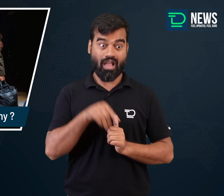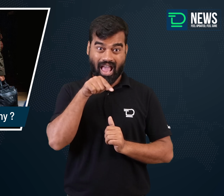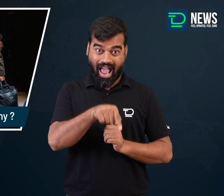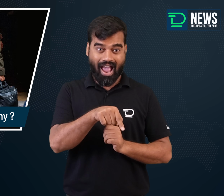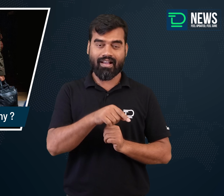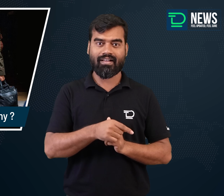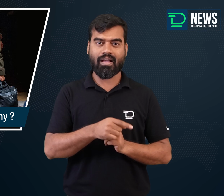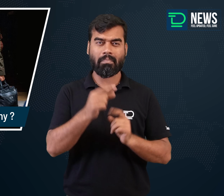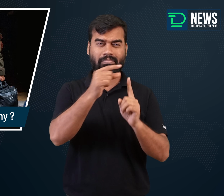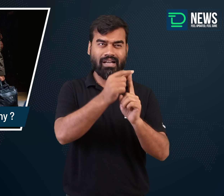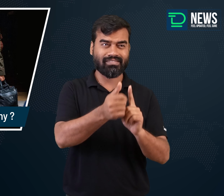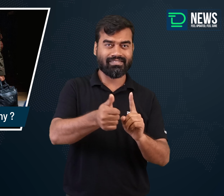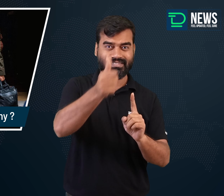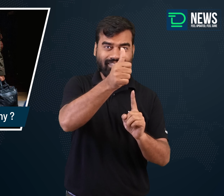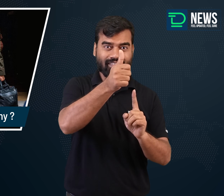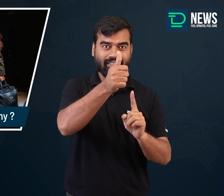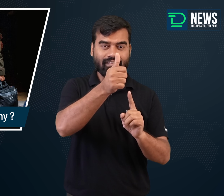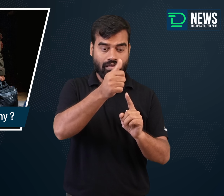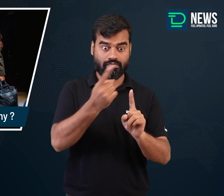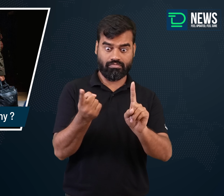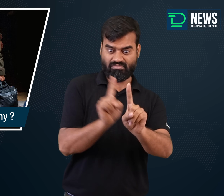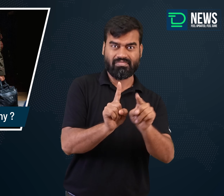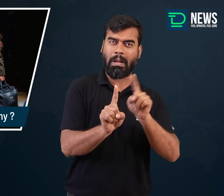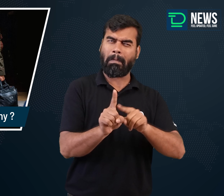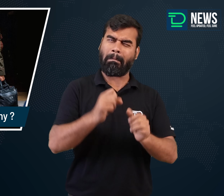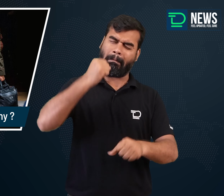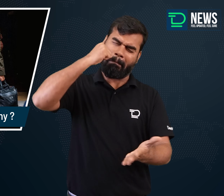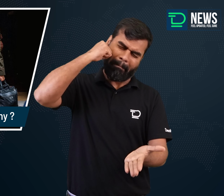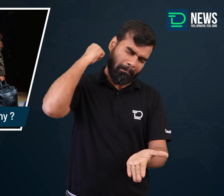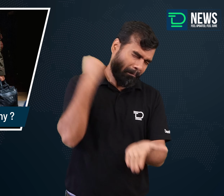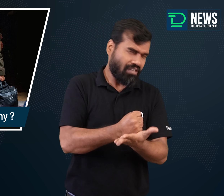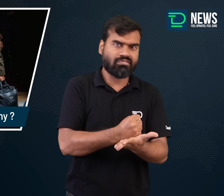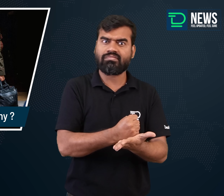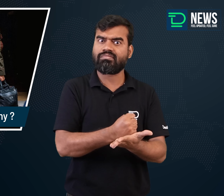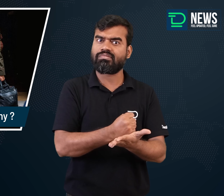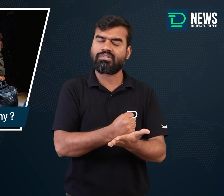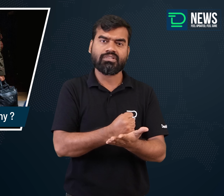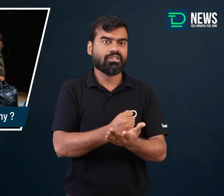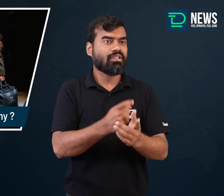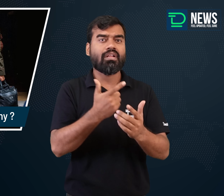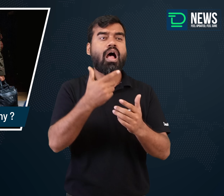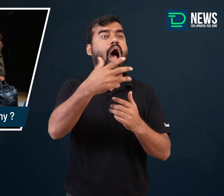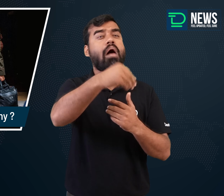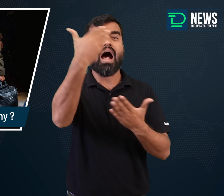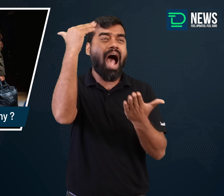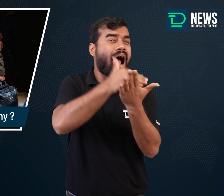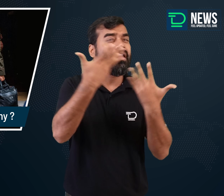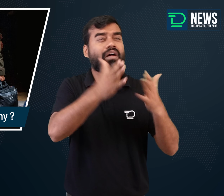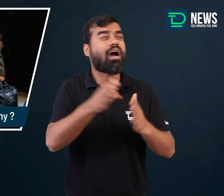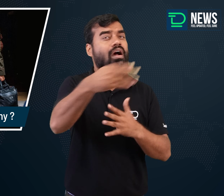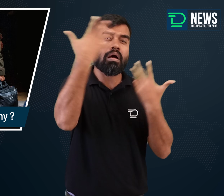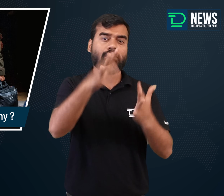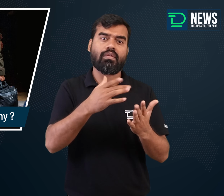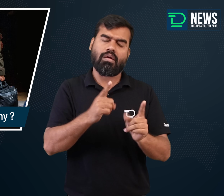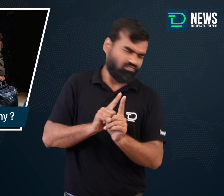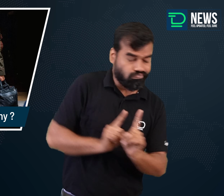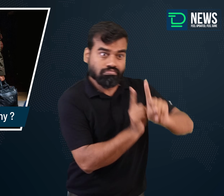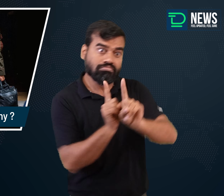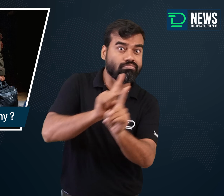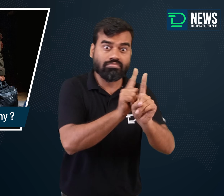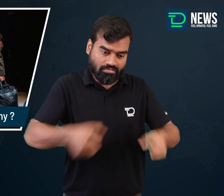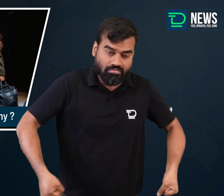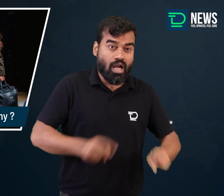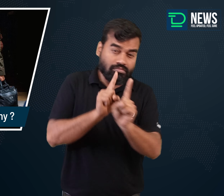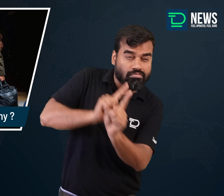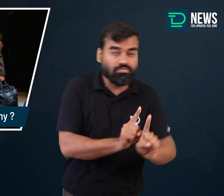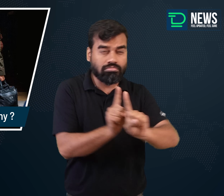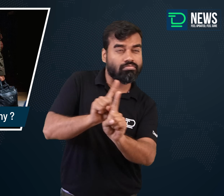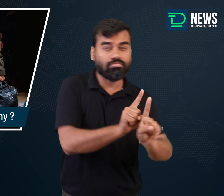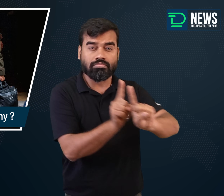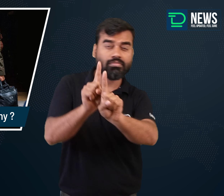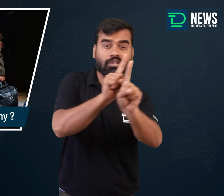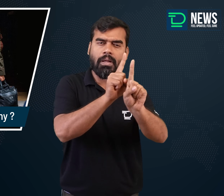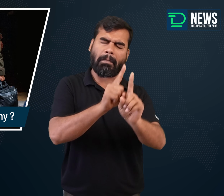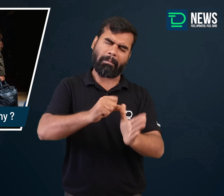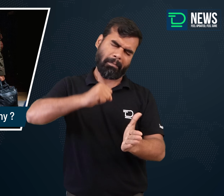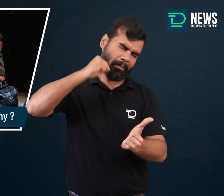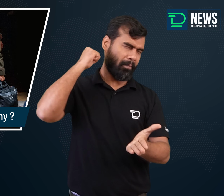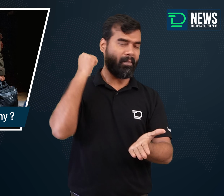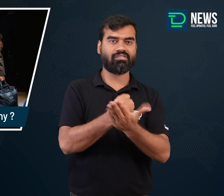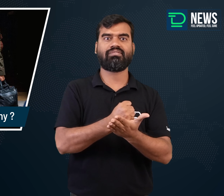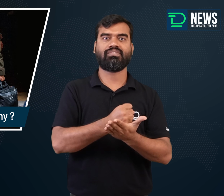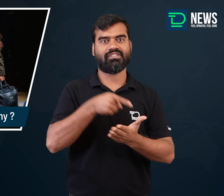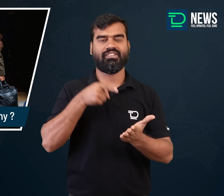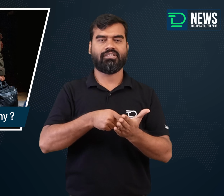The officer carrying the bags must always be within reach of the president.